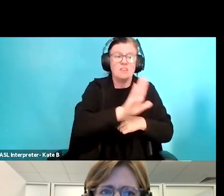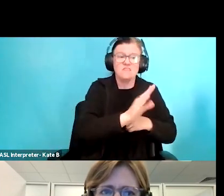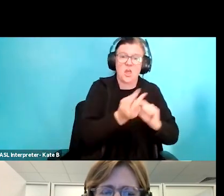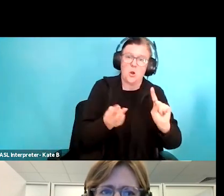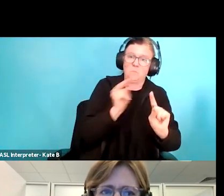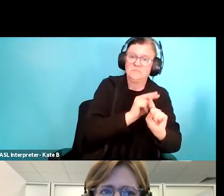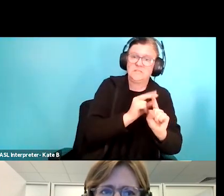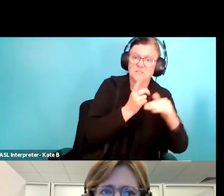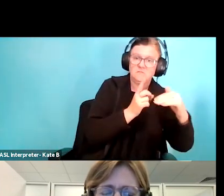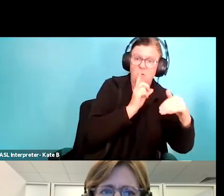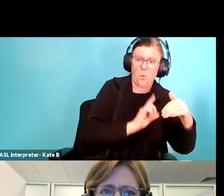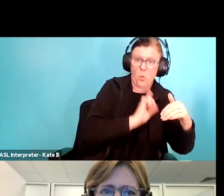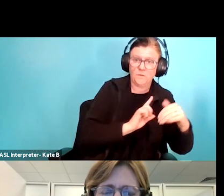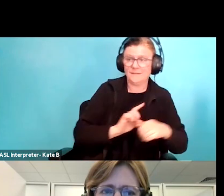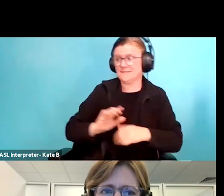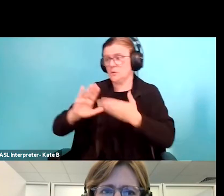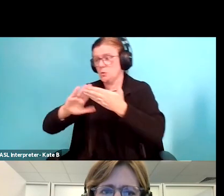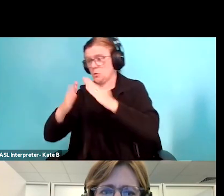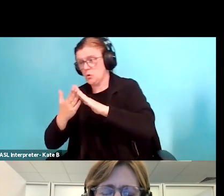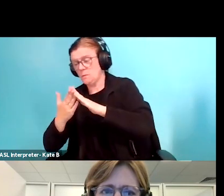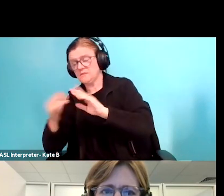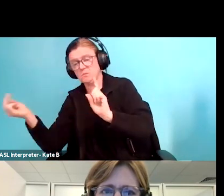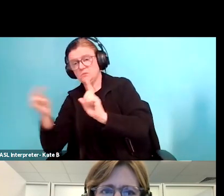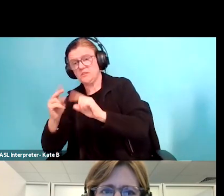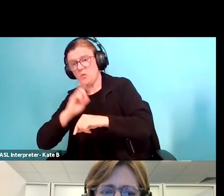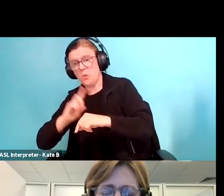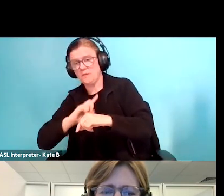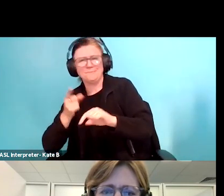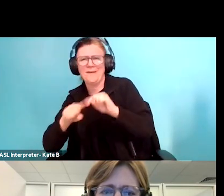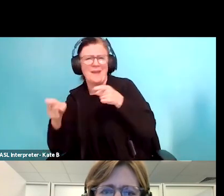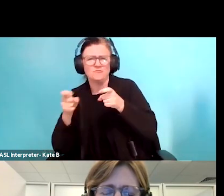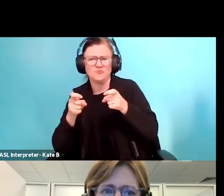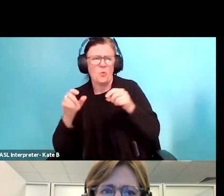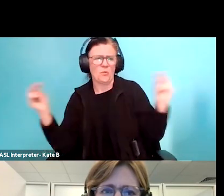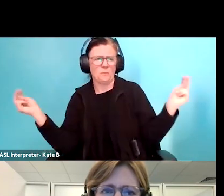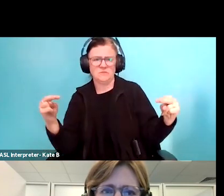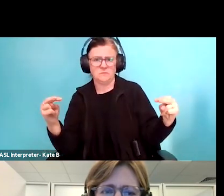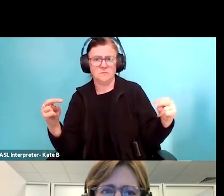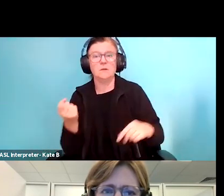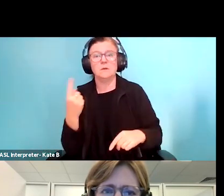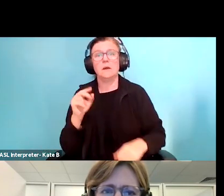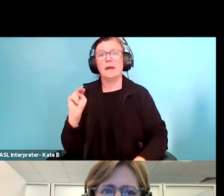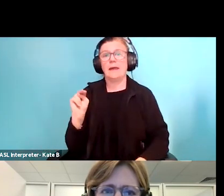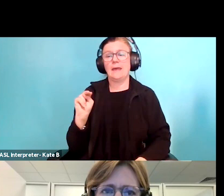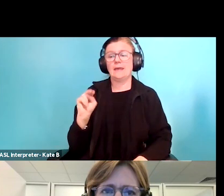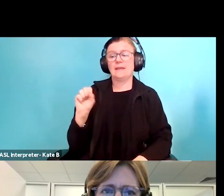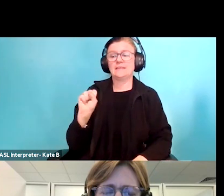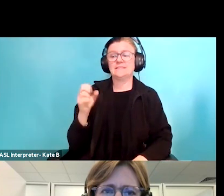loneliness versus urban. But we are exploring the NSHD to look at kind of other differences